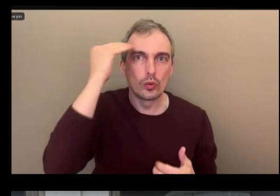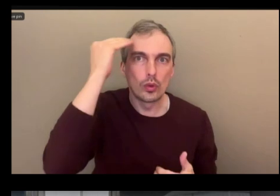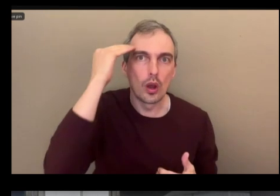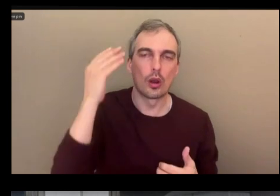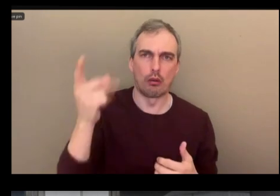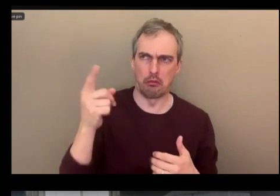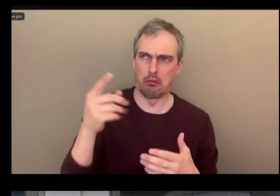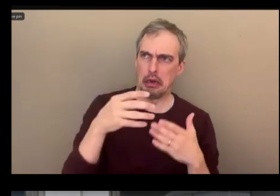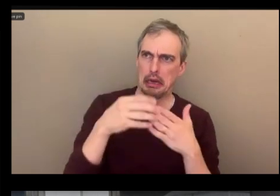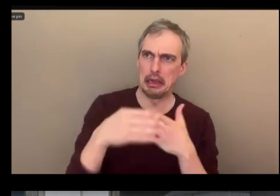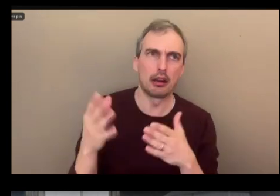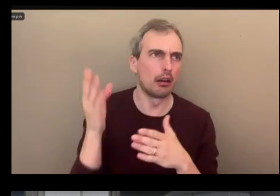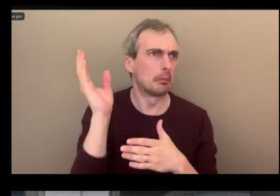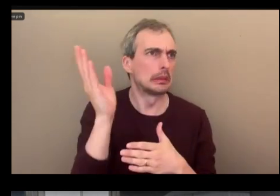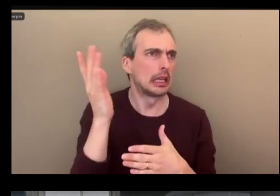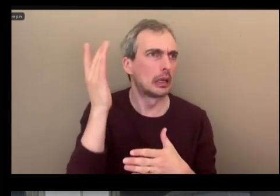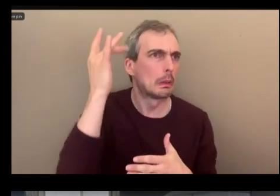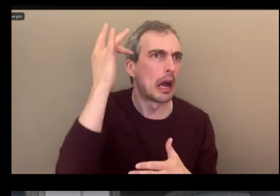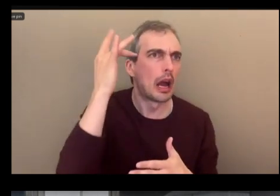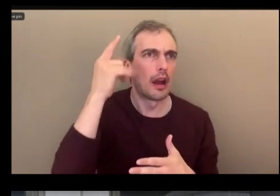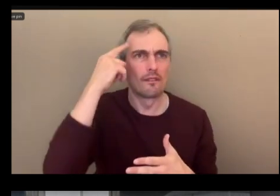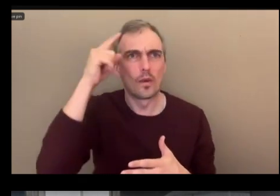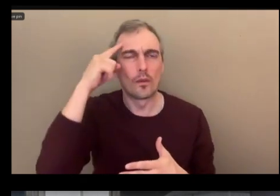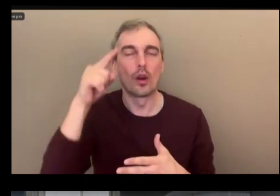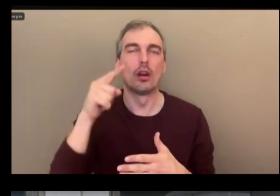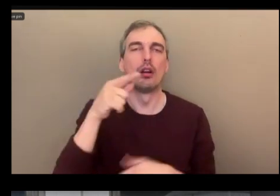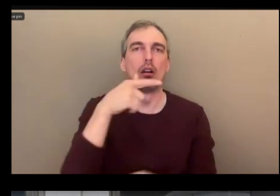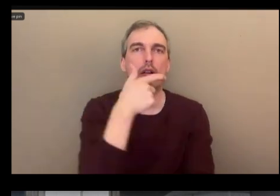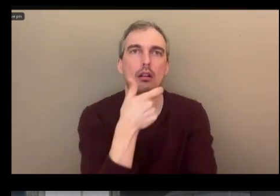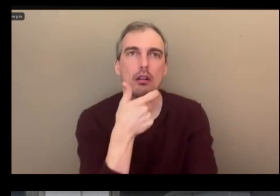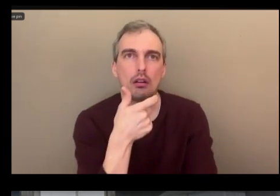For everybody and everything that we're doing on a daily basis. Next slide.